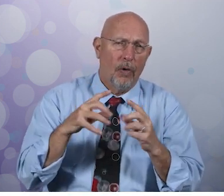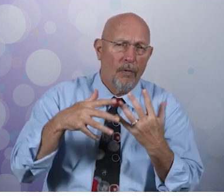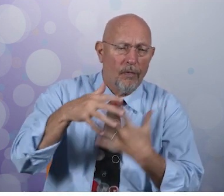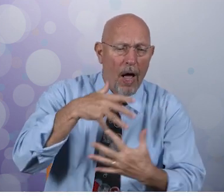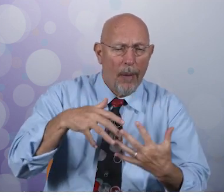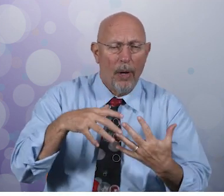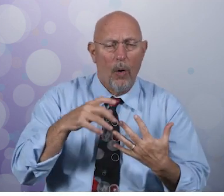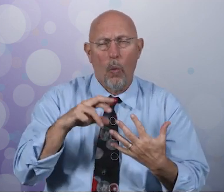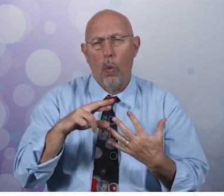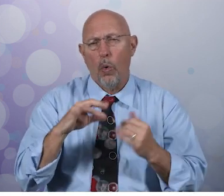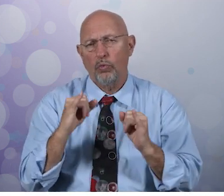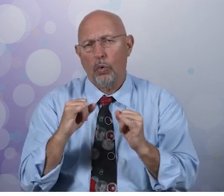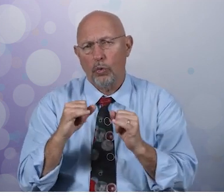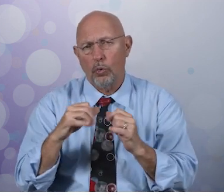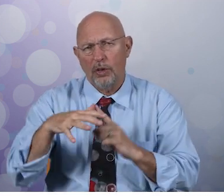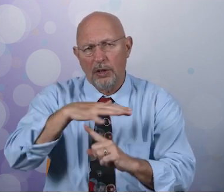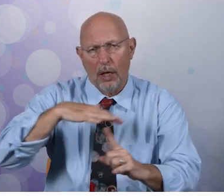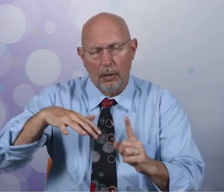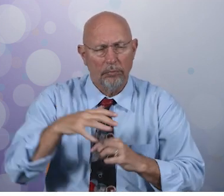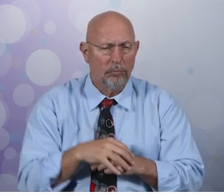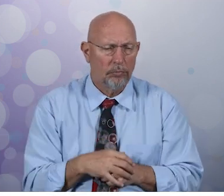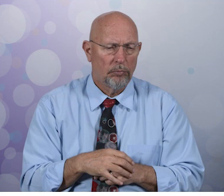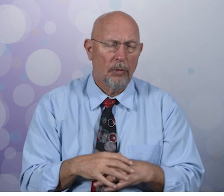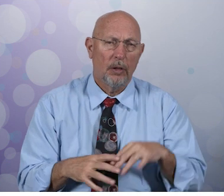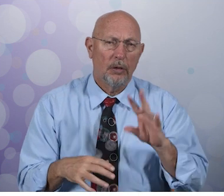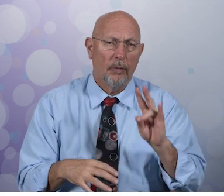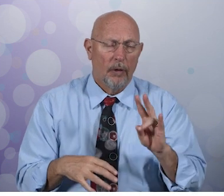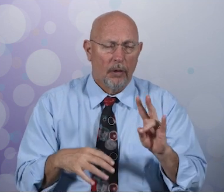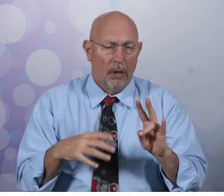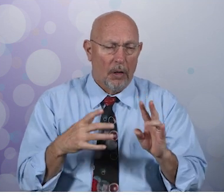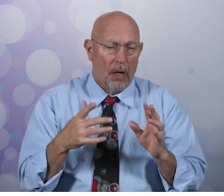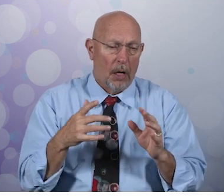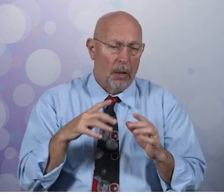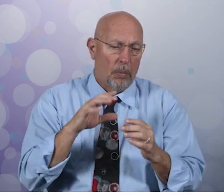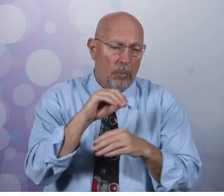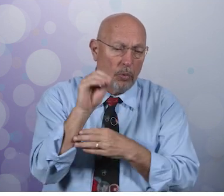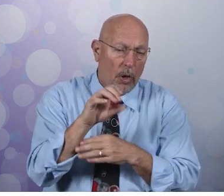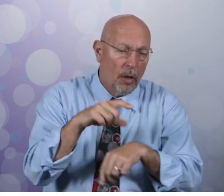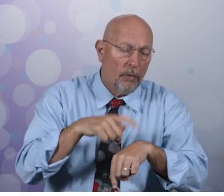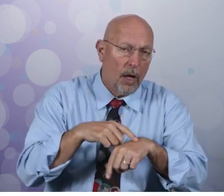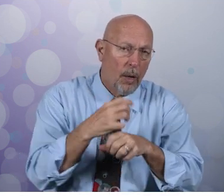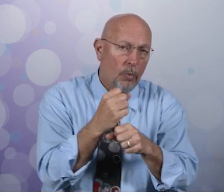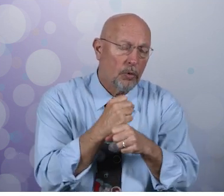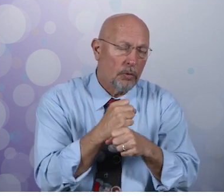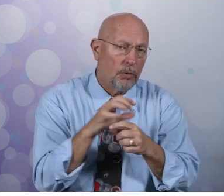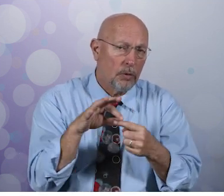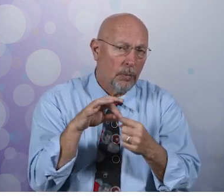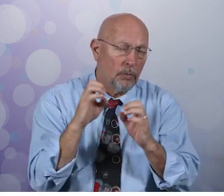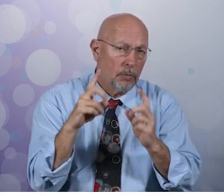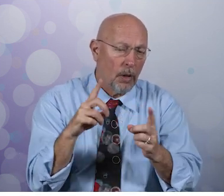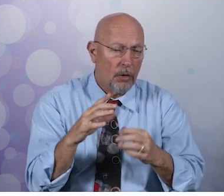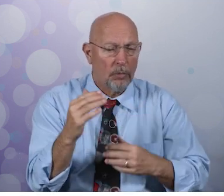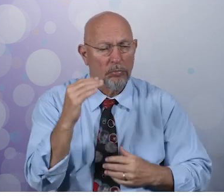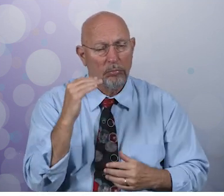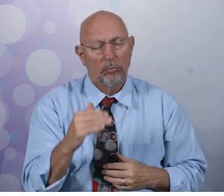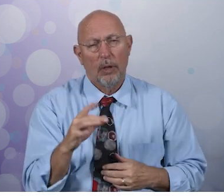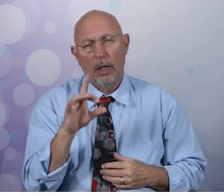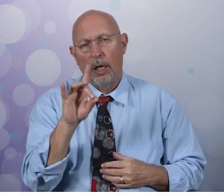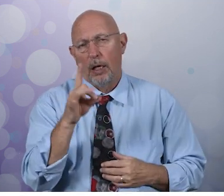instructional setting, a student's percent of time receiving special education, a student's English learner